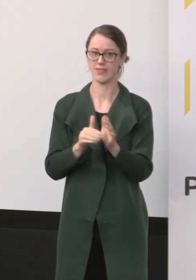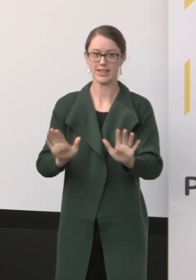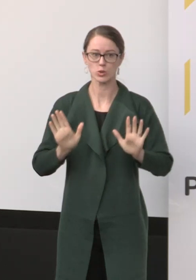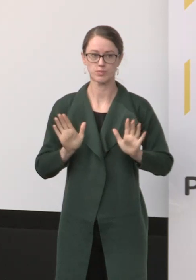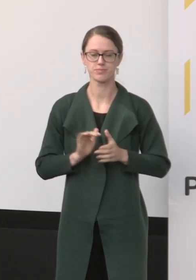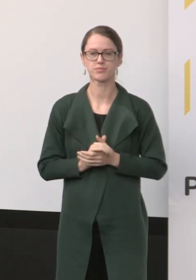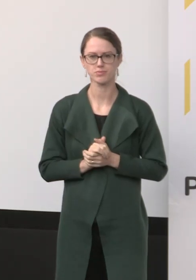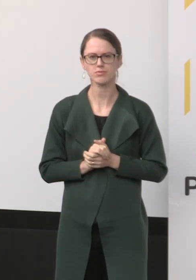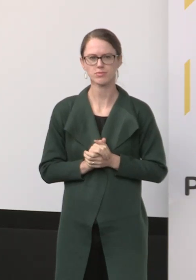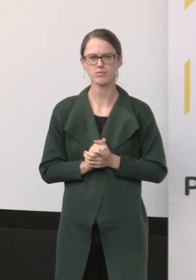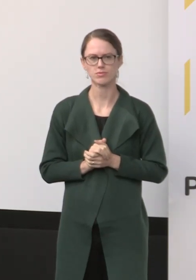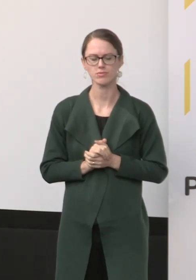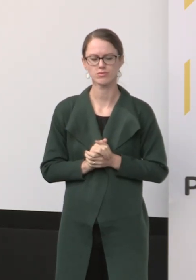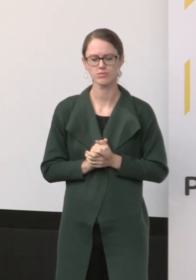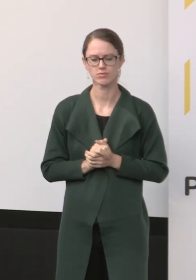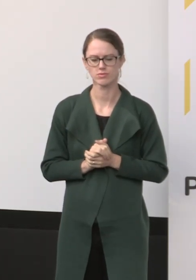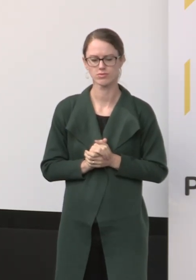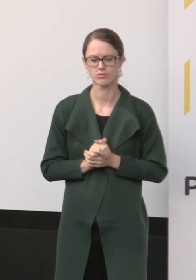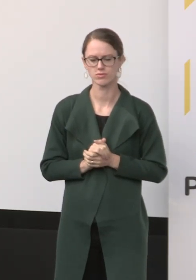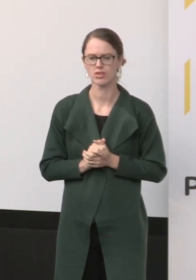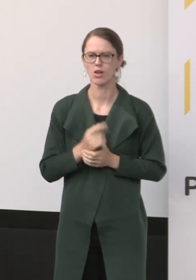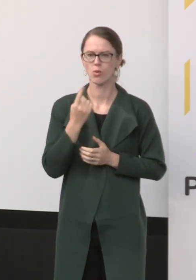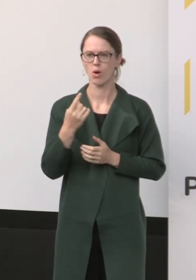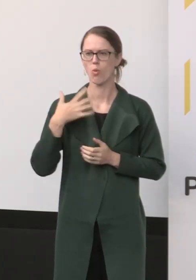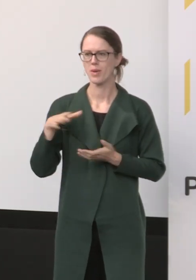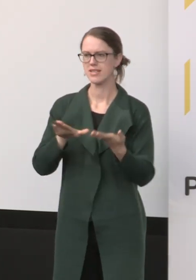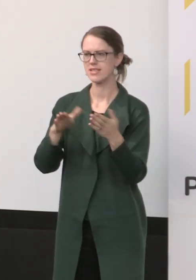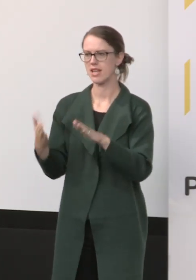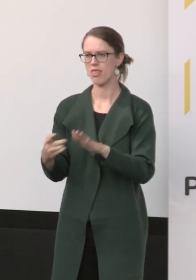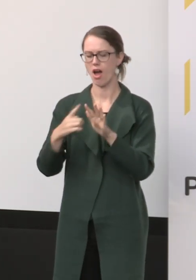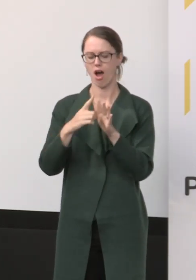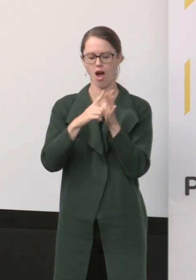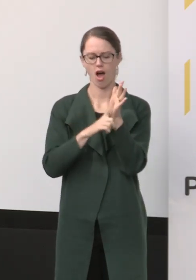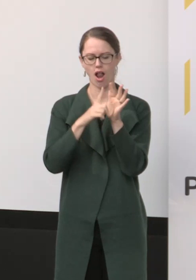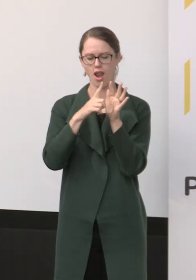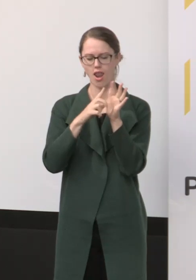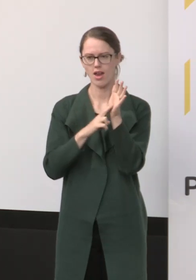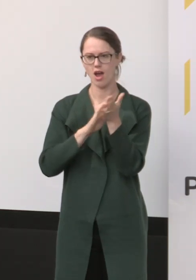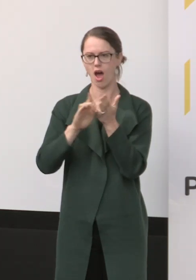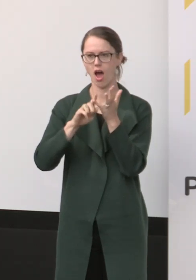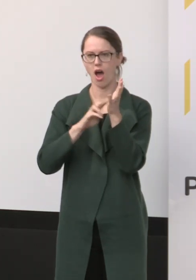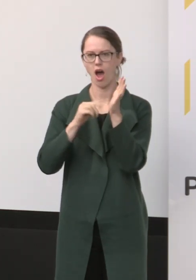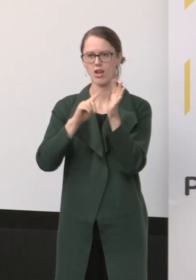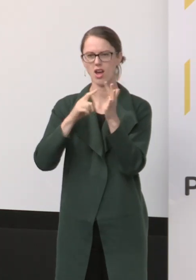have eight remaining cases considered to be active. I've also been asked to provide